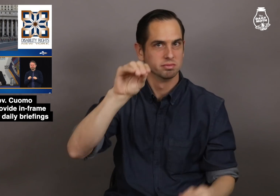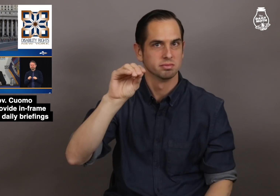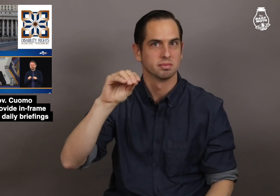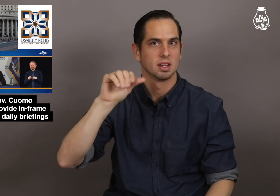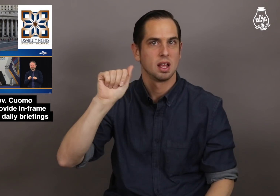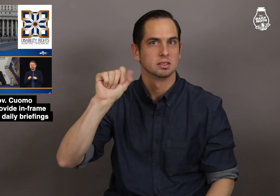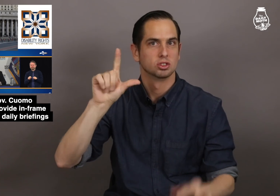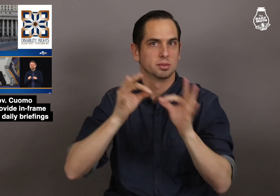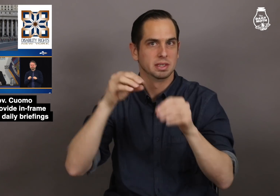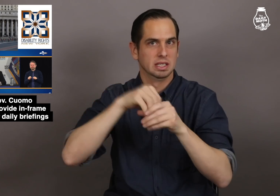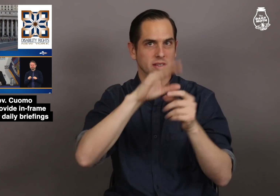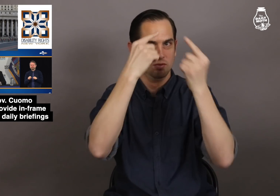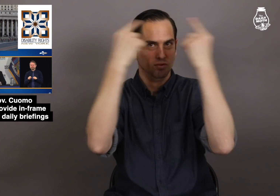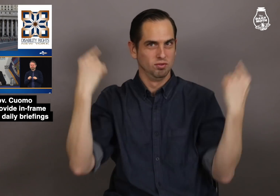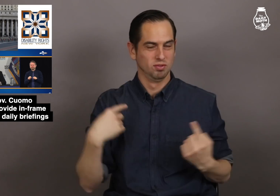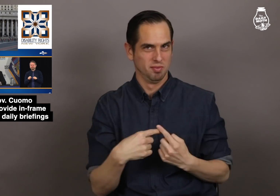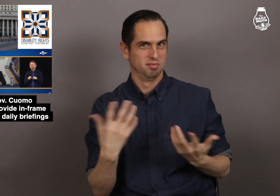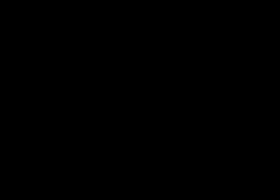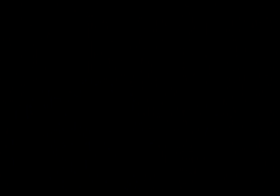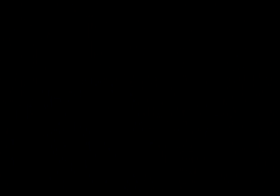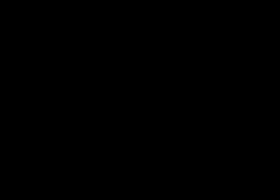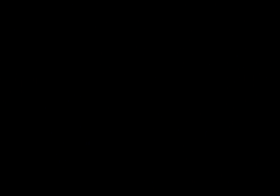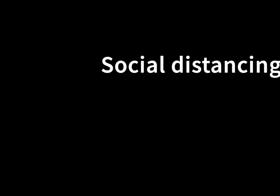(providing in frame ASL interpreters).